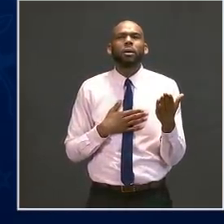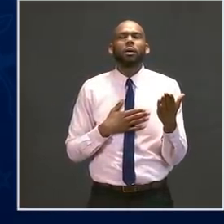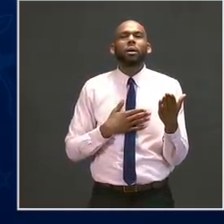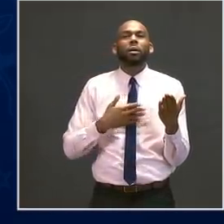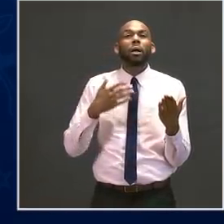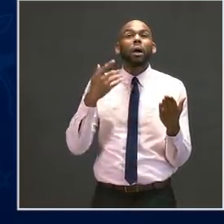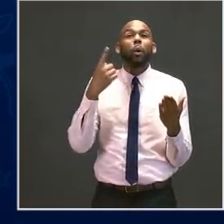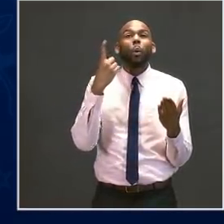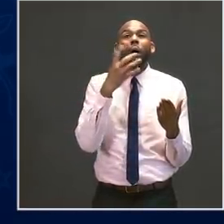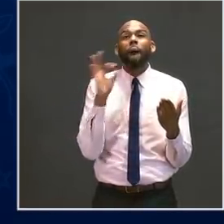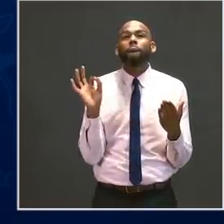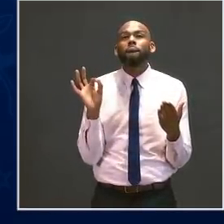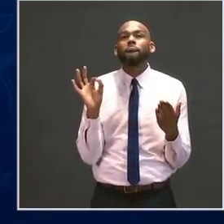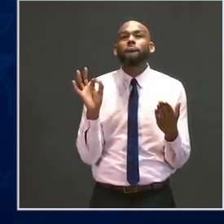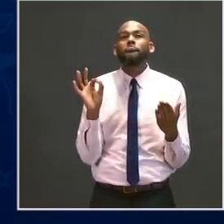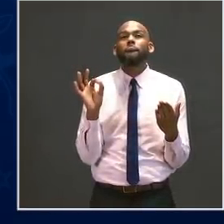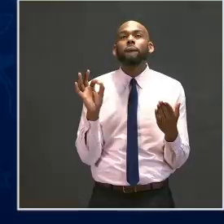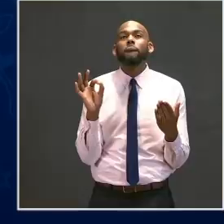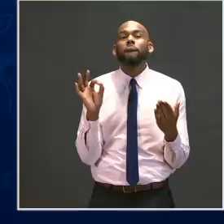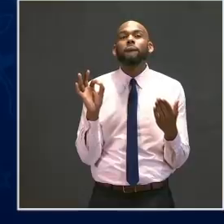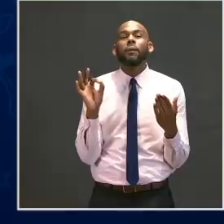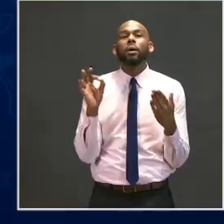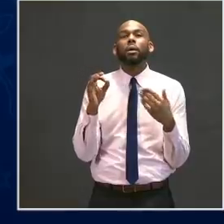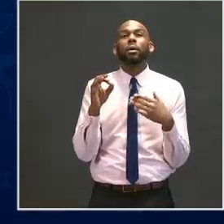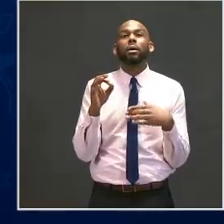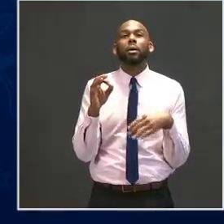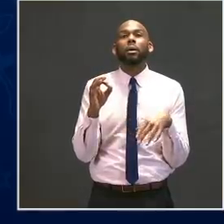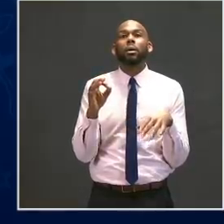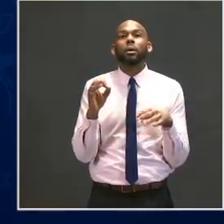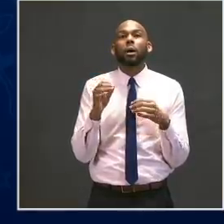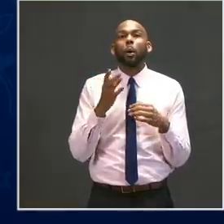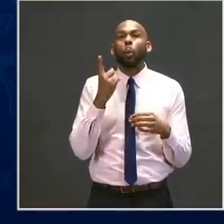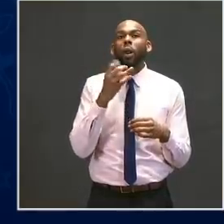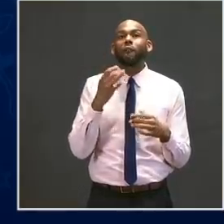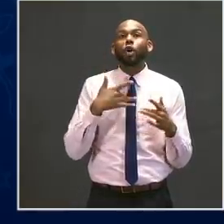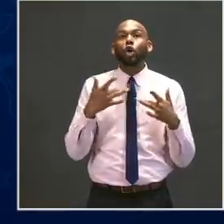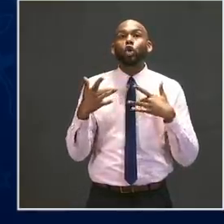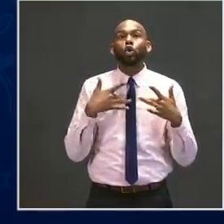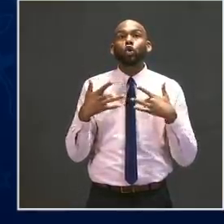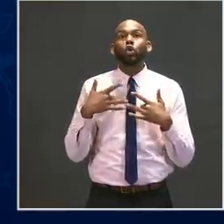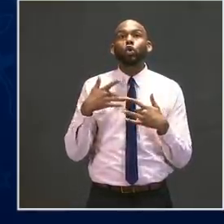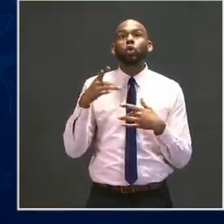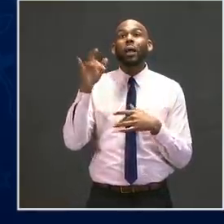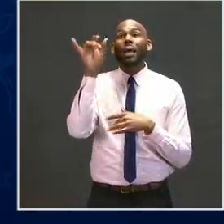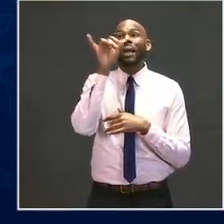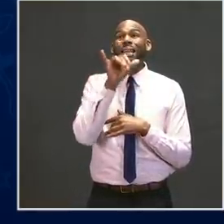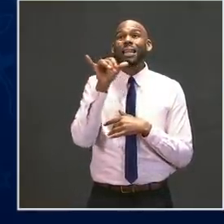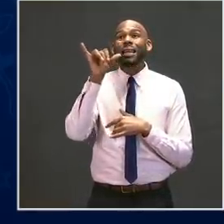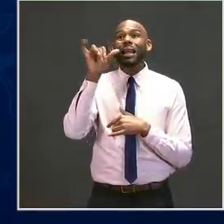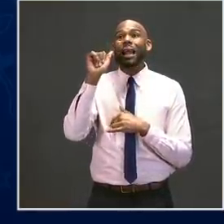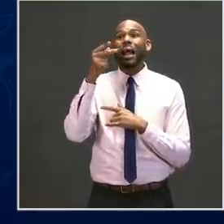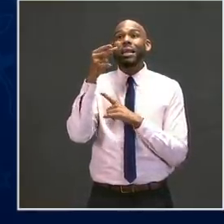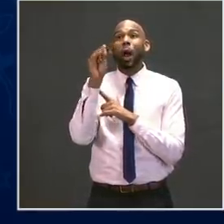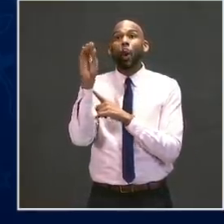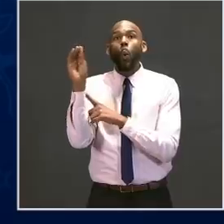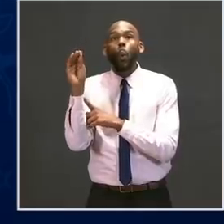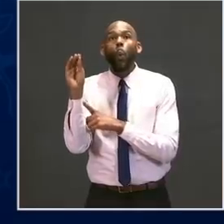One of the -- one remaining one is the Israeli Prime Minister, Benjamin Netanyahu. His U.N. Ambassador posted a tweet yesterday